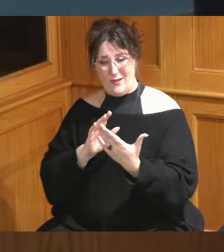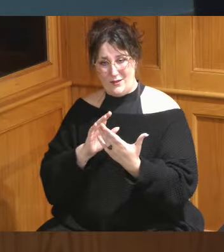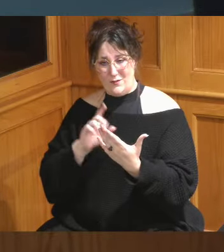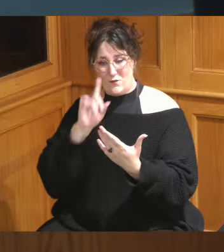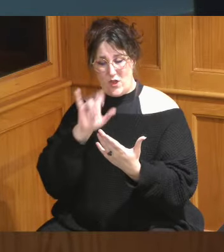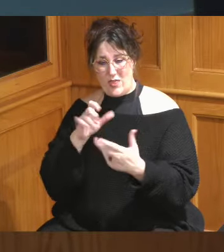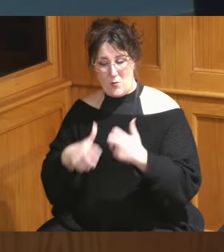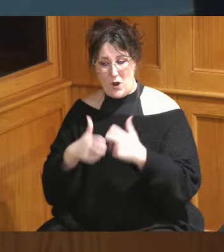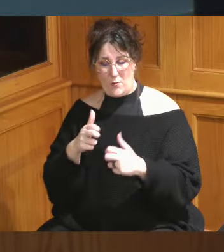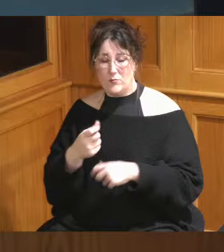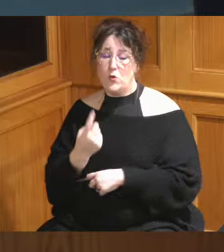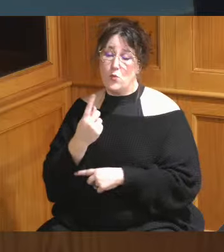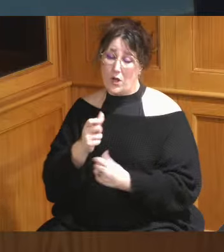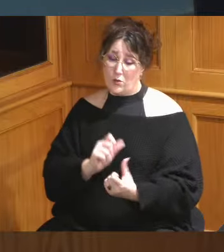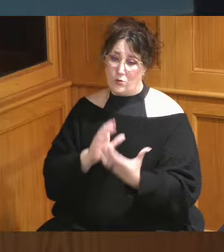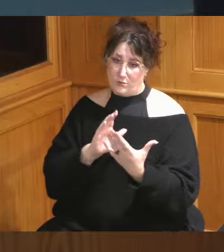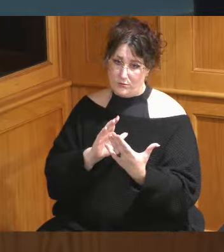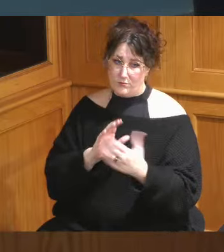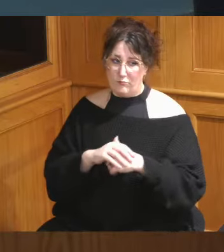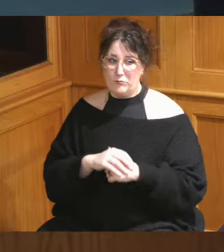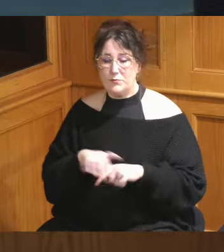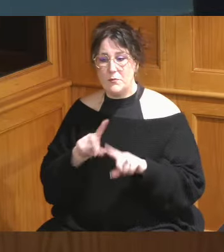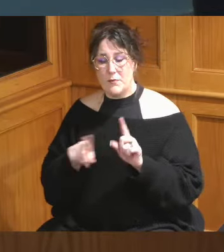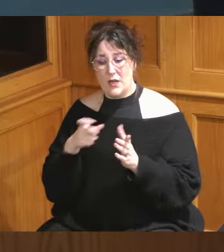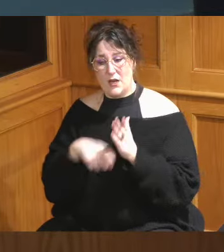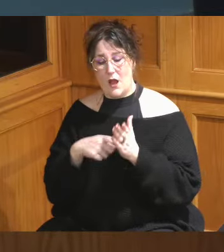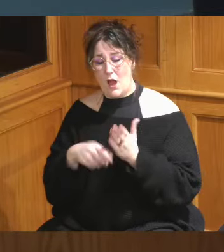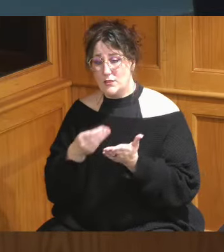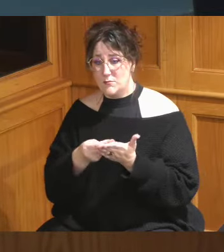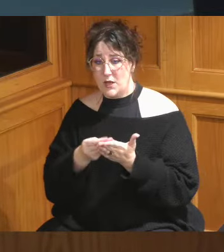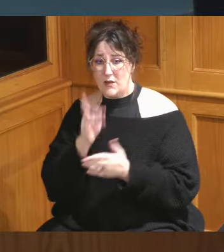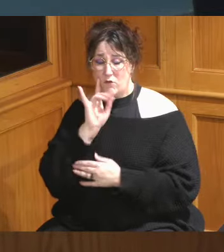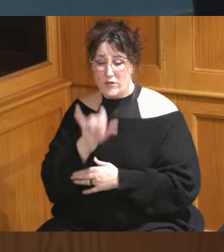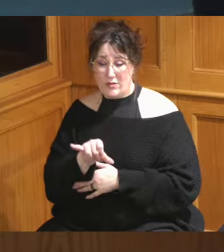I should say one of the ways. but it's going to cost money. I mean this cost will cost millions